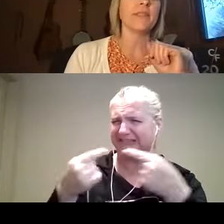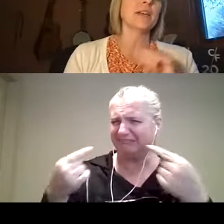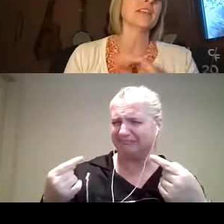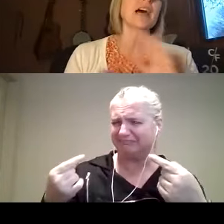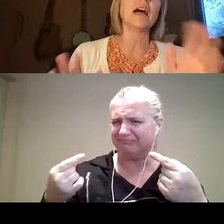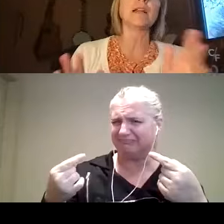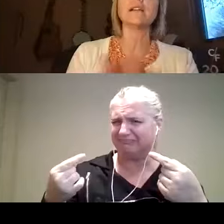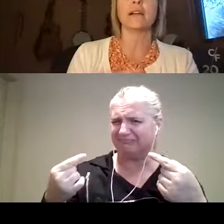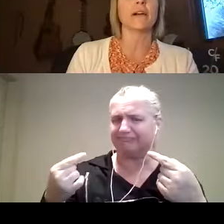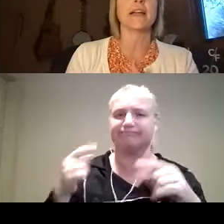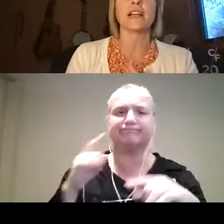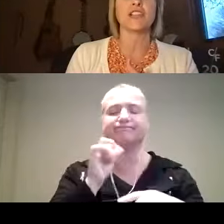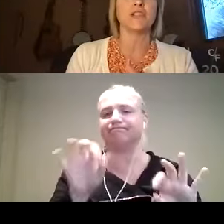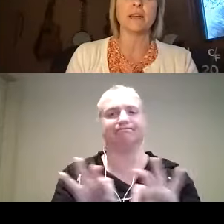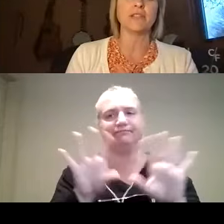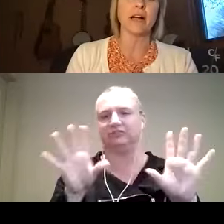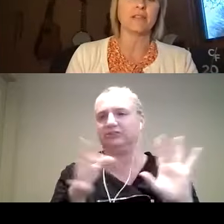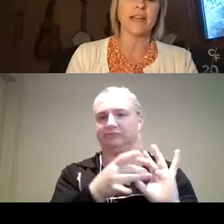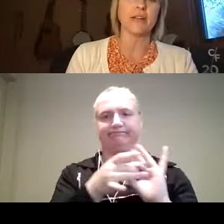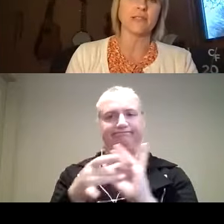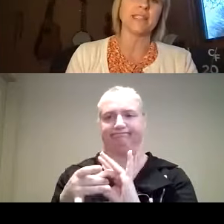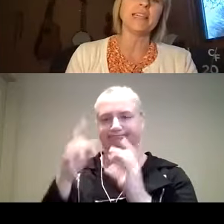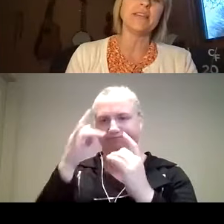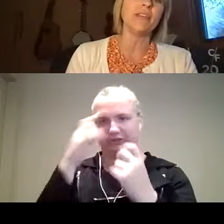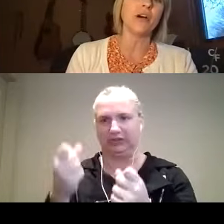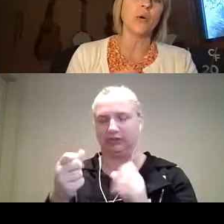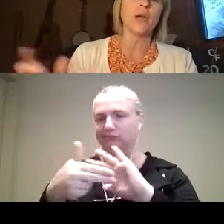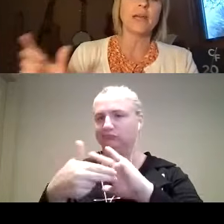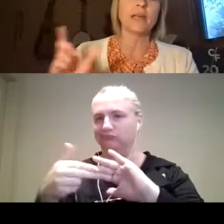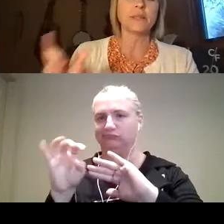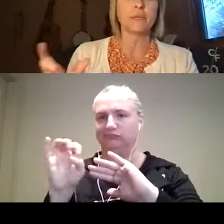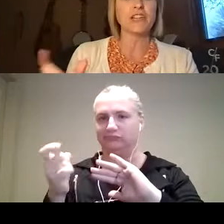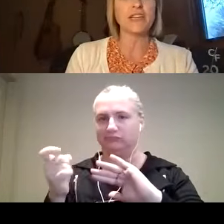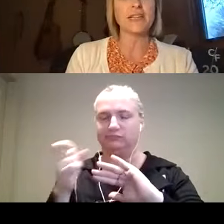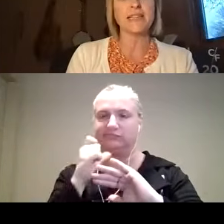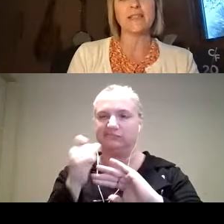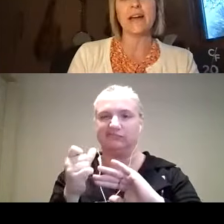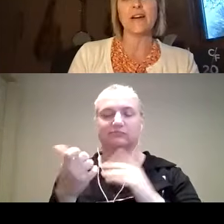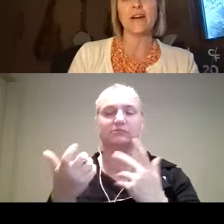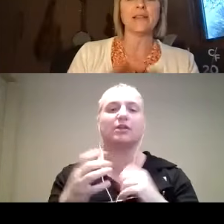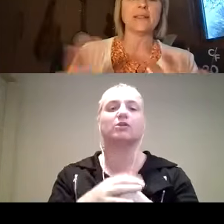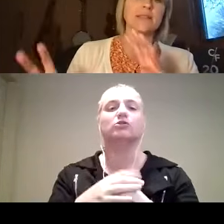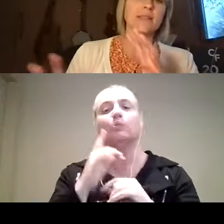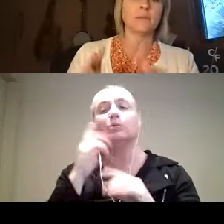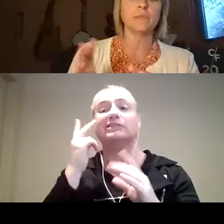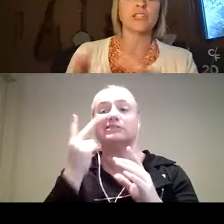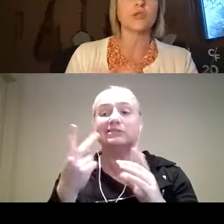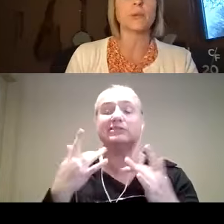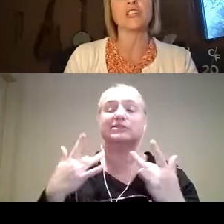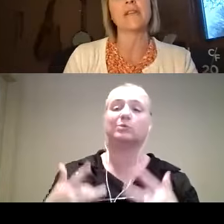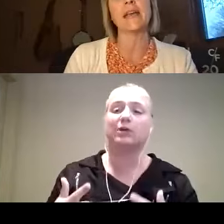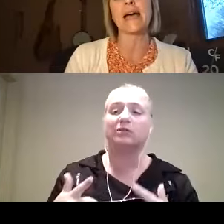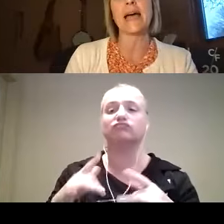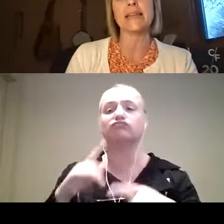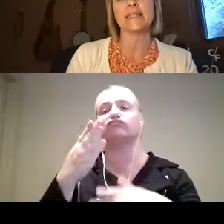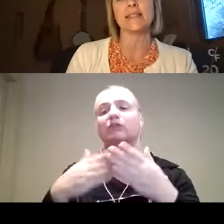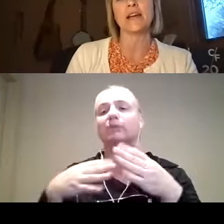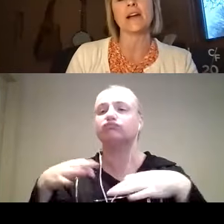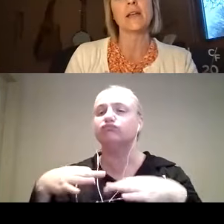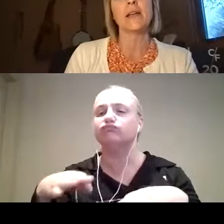There's an unclear connection to mental health diagnoses, even though depression is in there and some description of anxiety is in there.